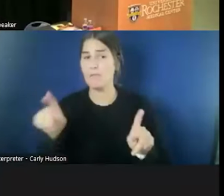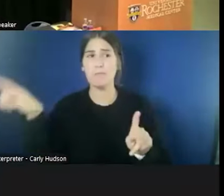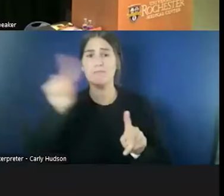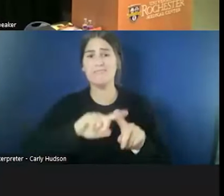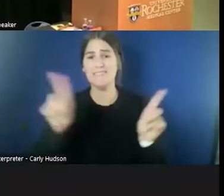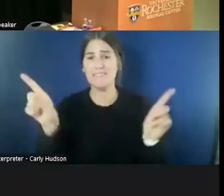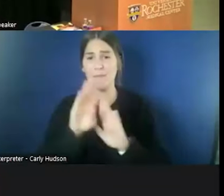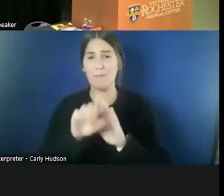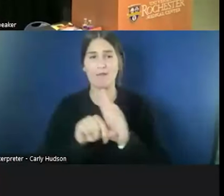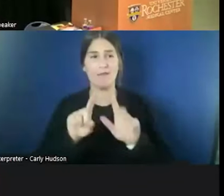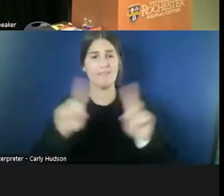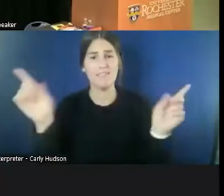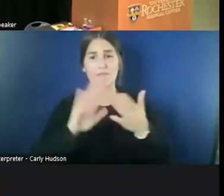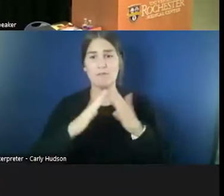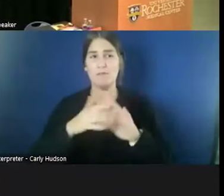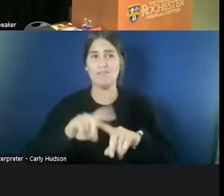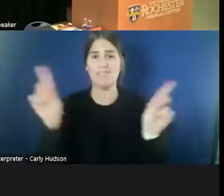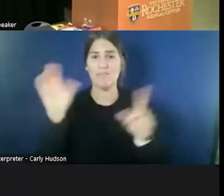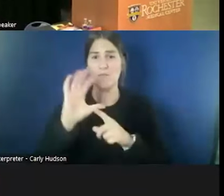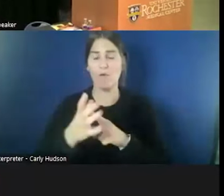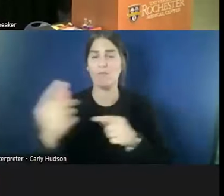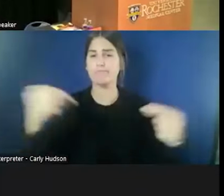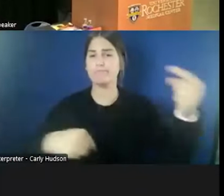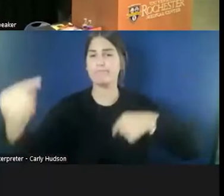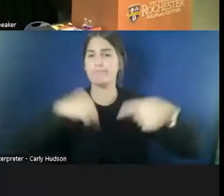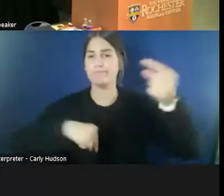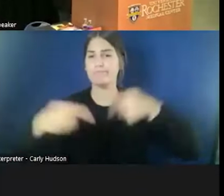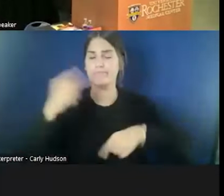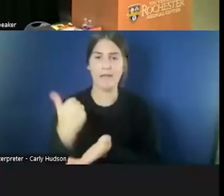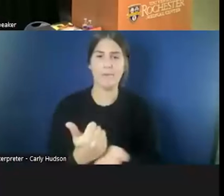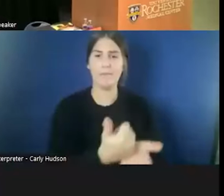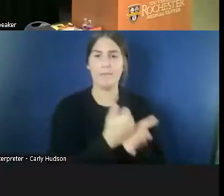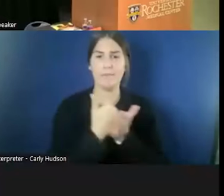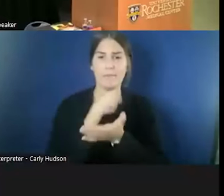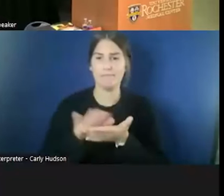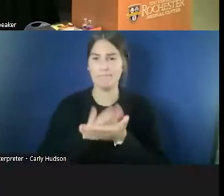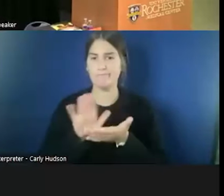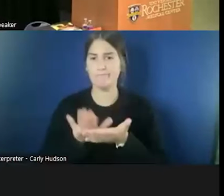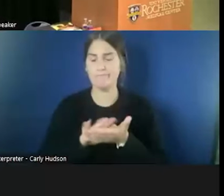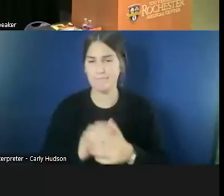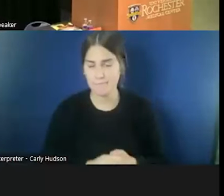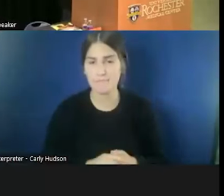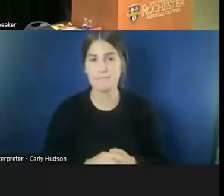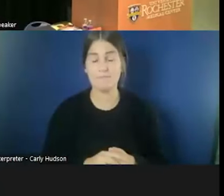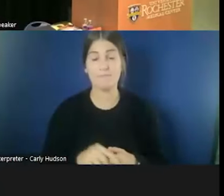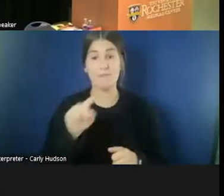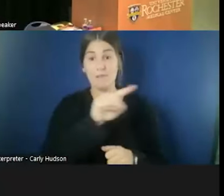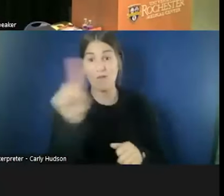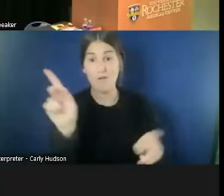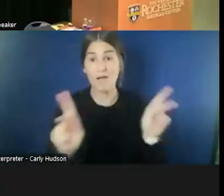communities come in and help but what I love even more is when those same individuals actually ask